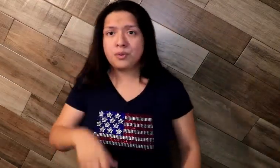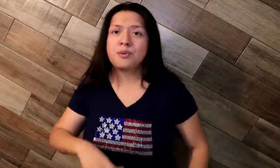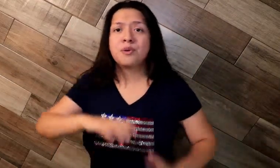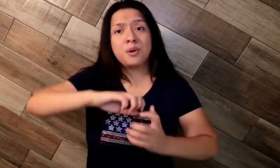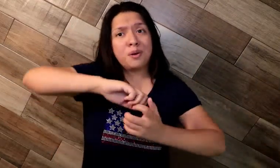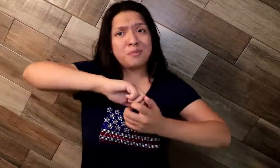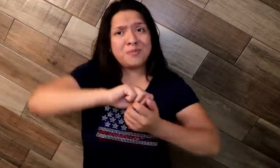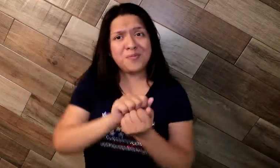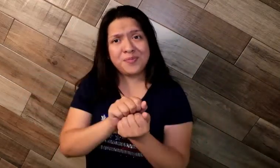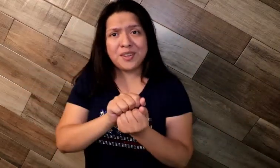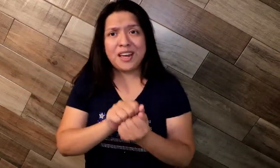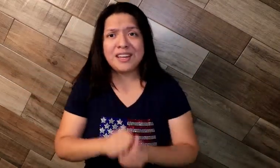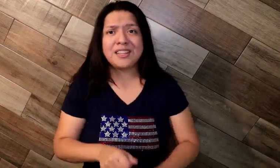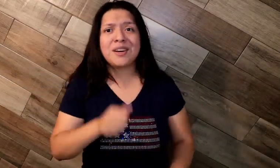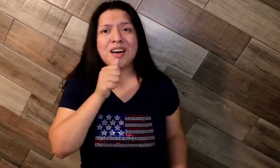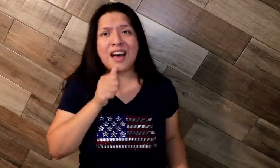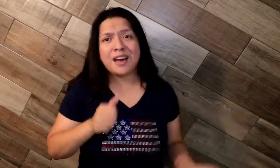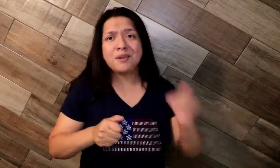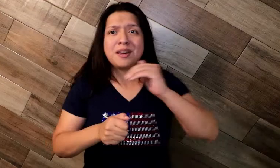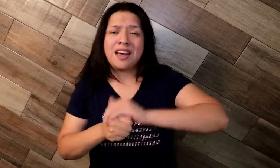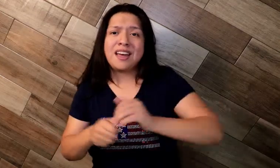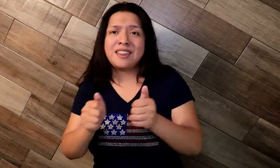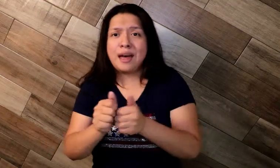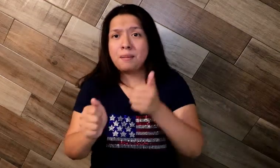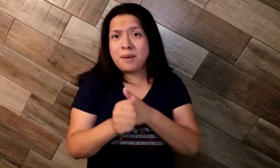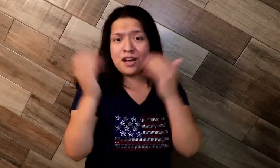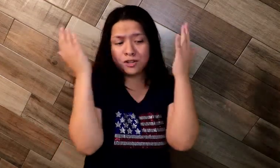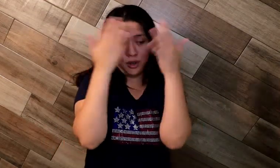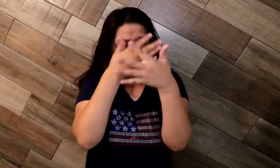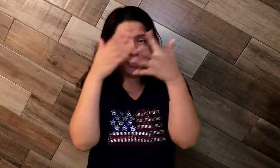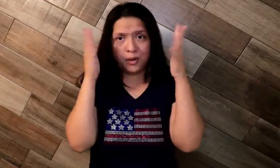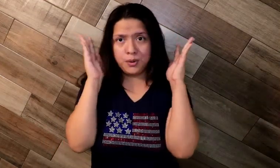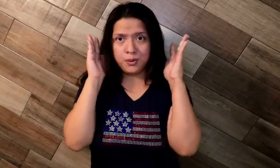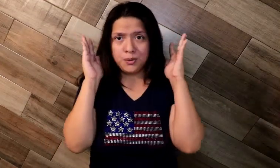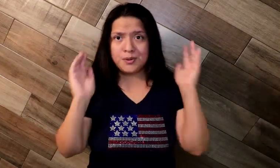You'll wind up like the wreck you hide behind that mask you use